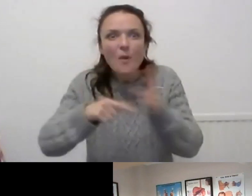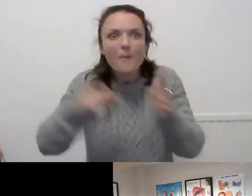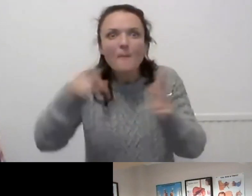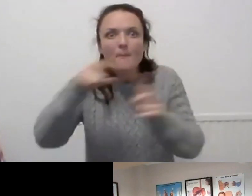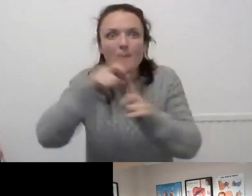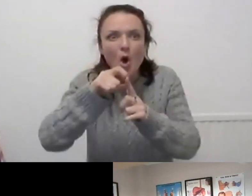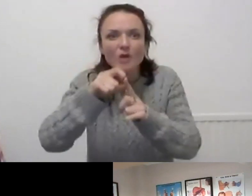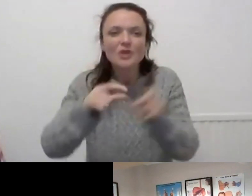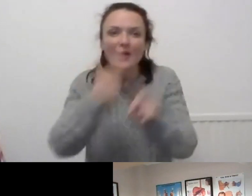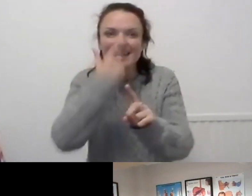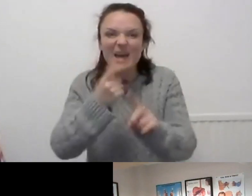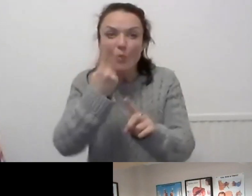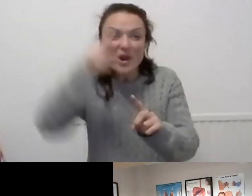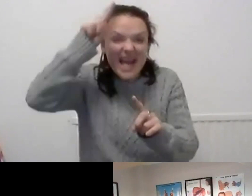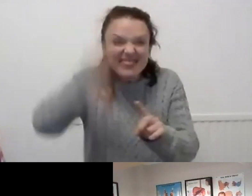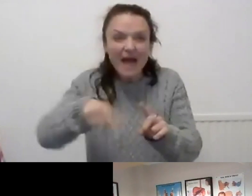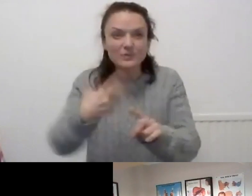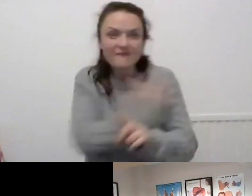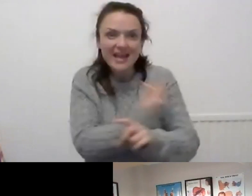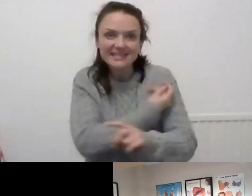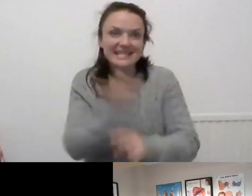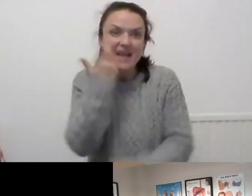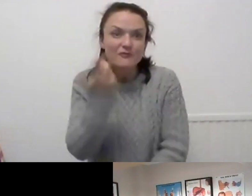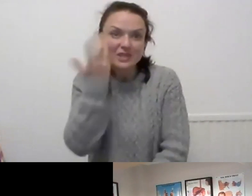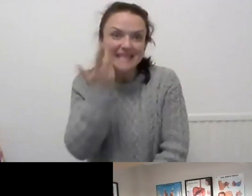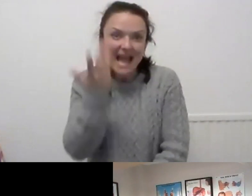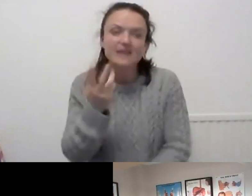at its full capacity. And it's hopefully that will go into four pods over the next over the